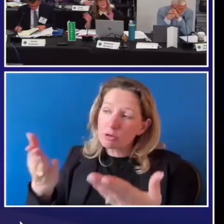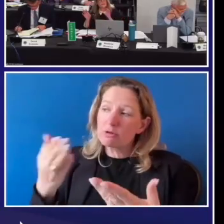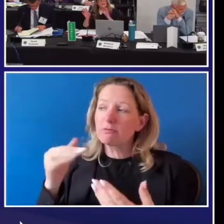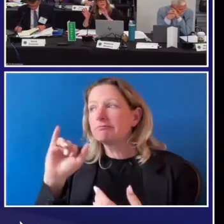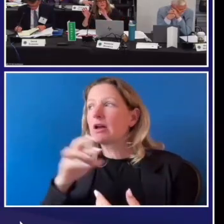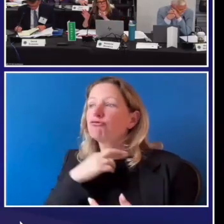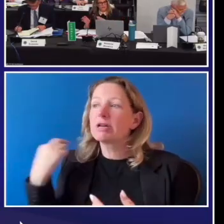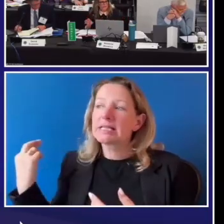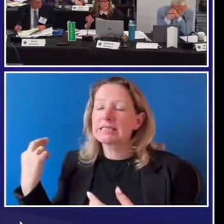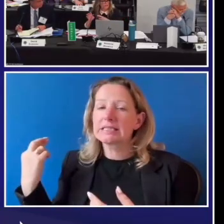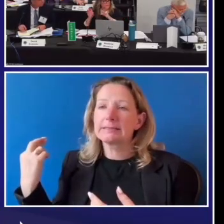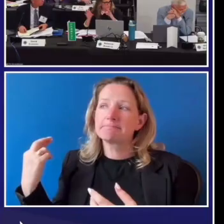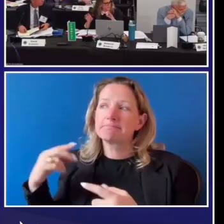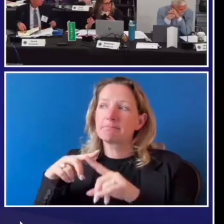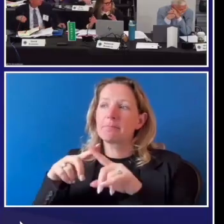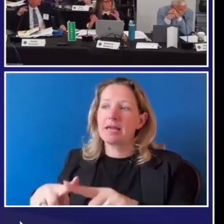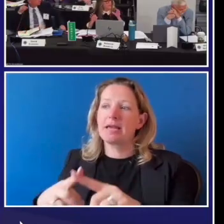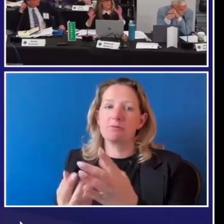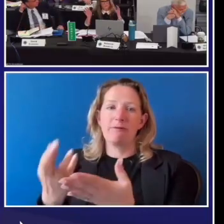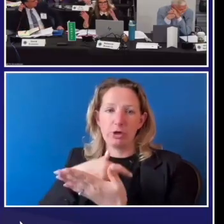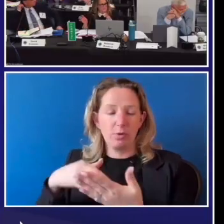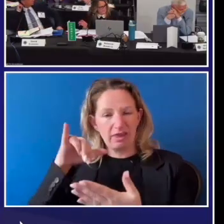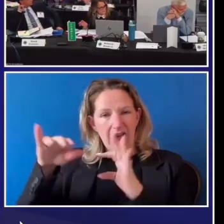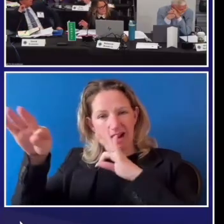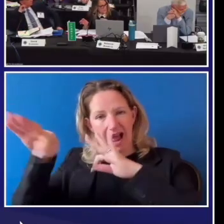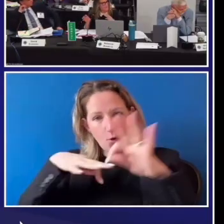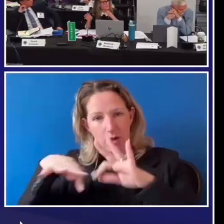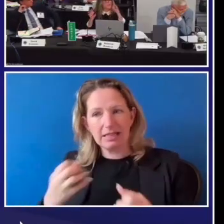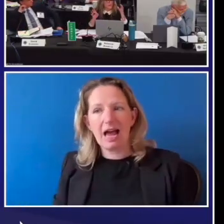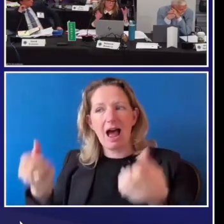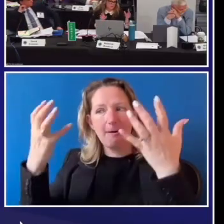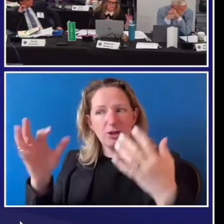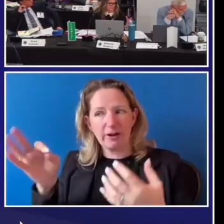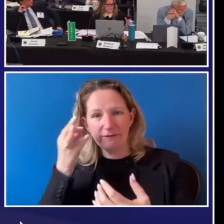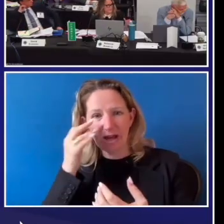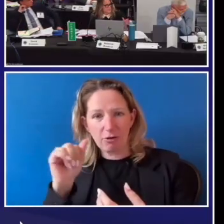outlines how much federal aid was previously taken in, how much is anticipated.